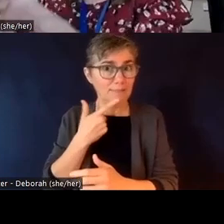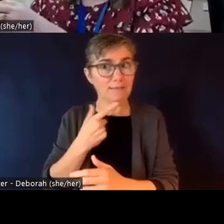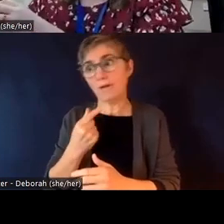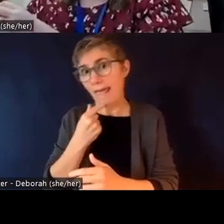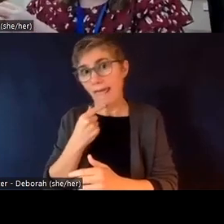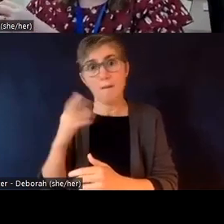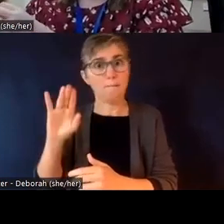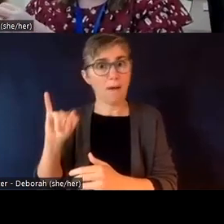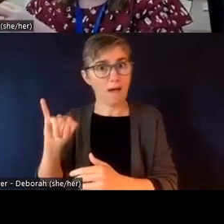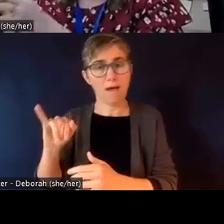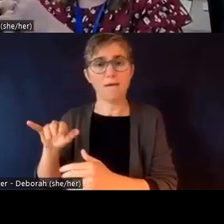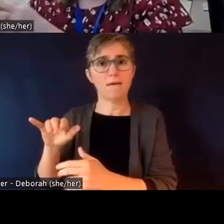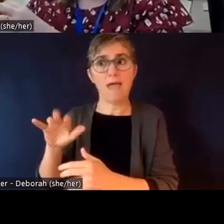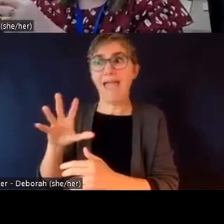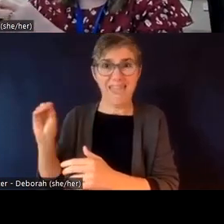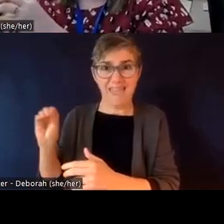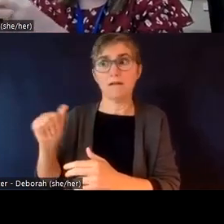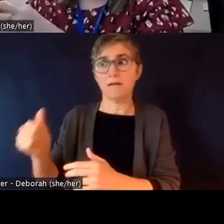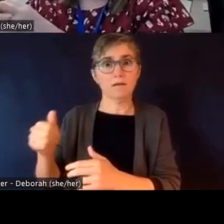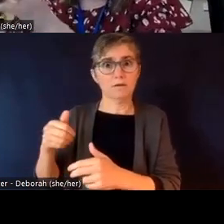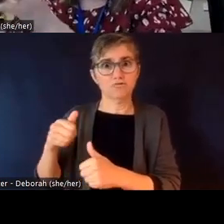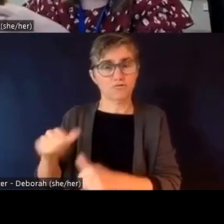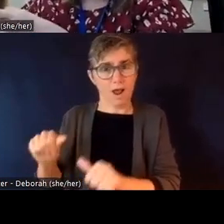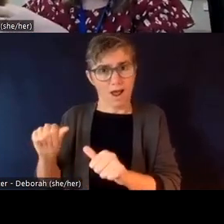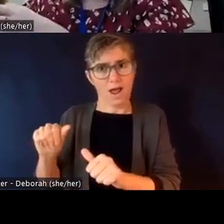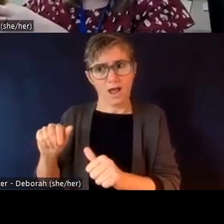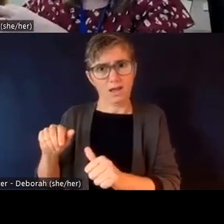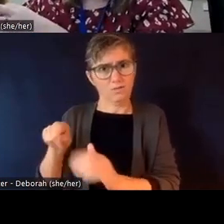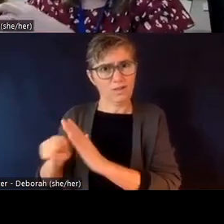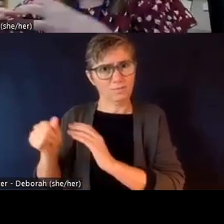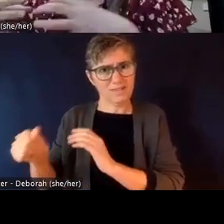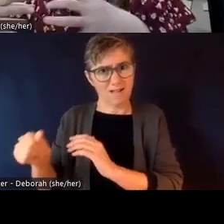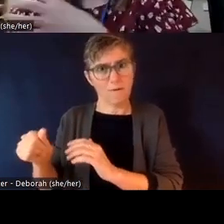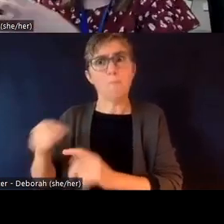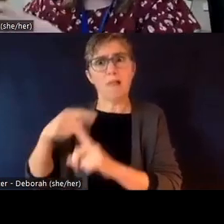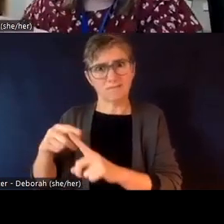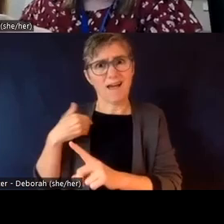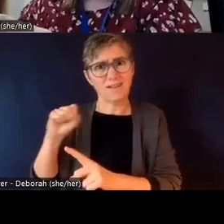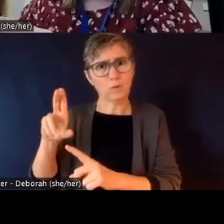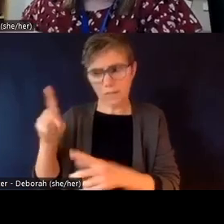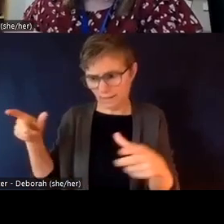and reporting suicide attempts and substance use disorders, those groups get quite small.